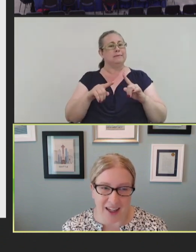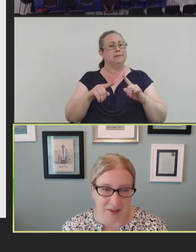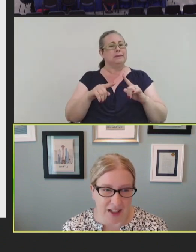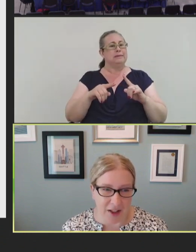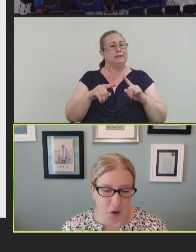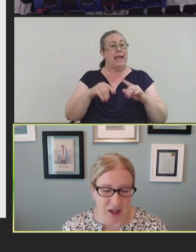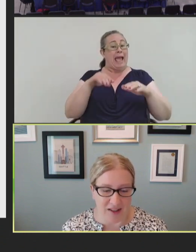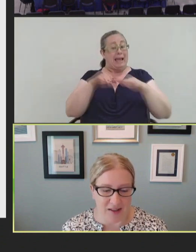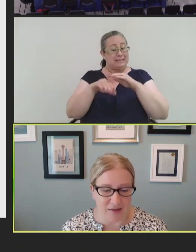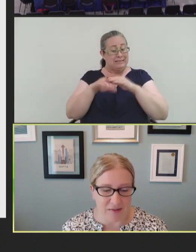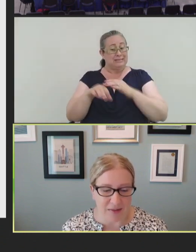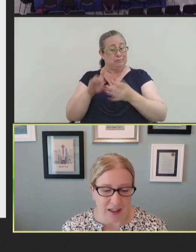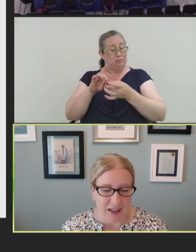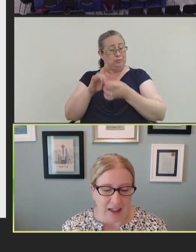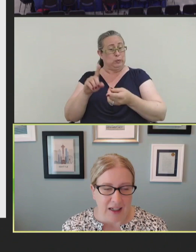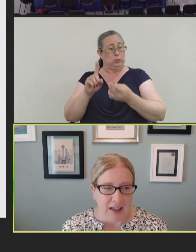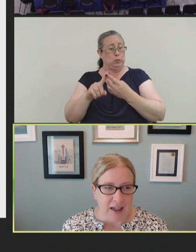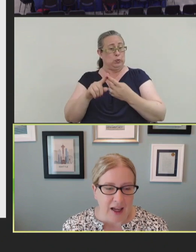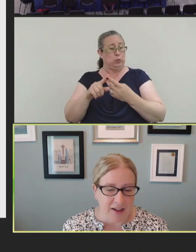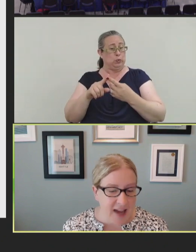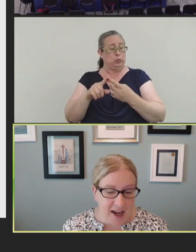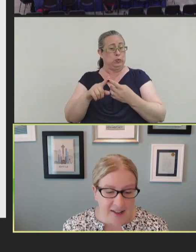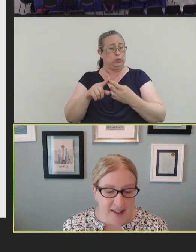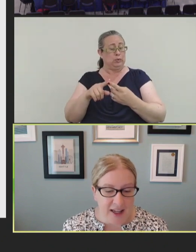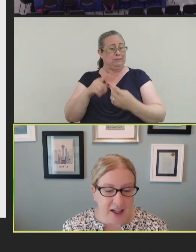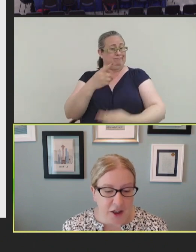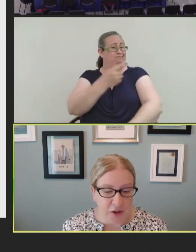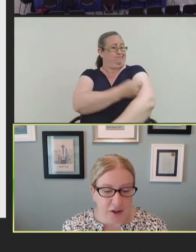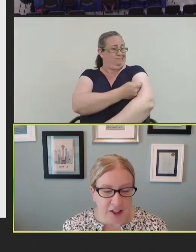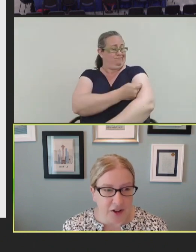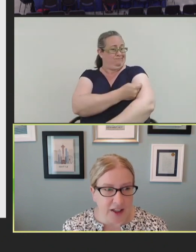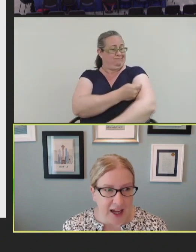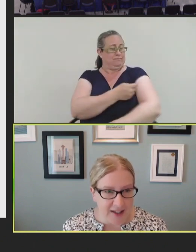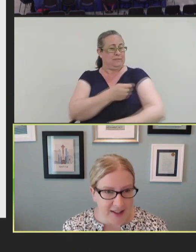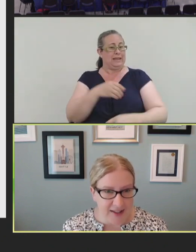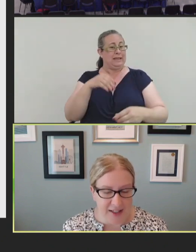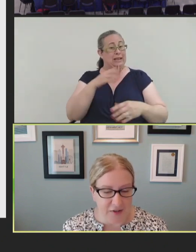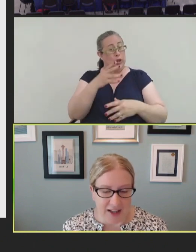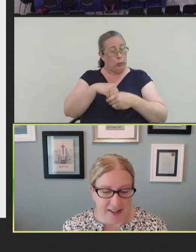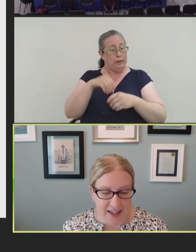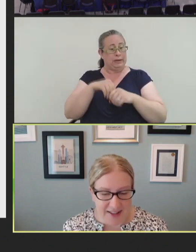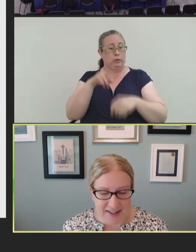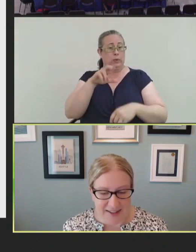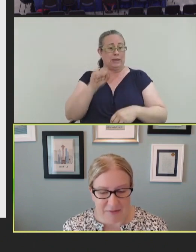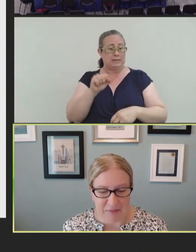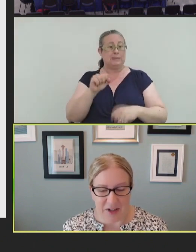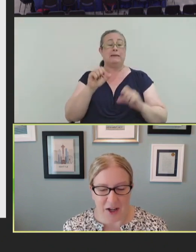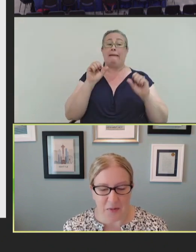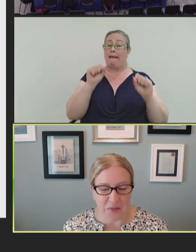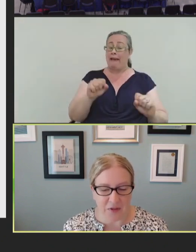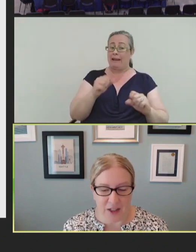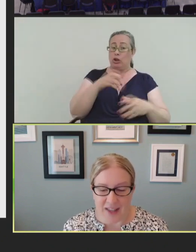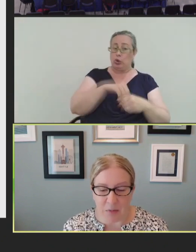even in the U.S. Access can include literal access to vaccines. For example,